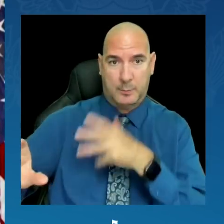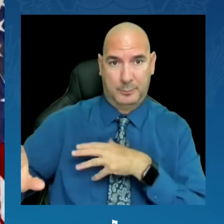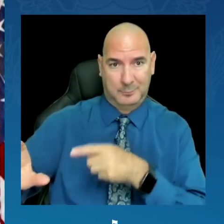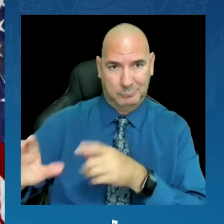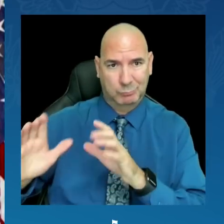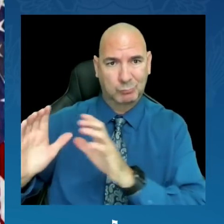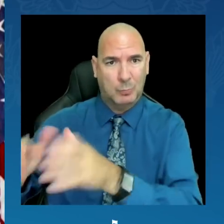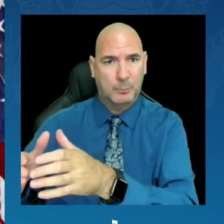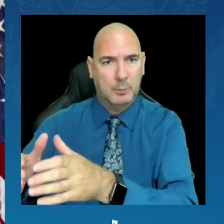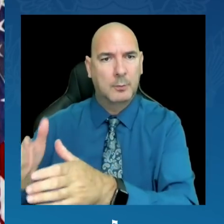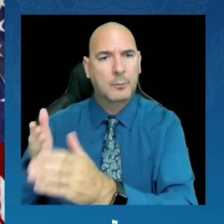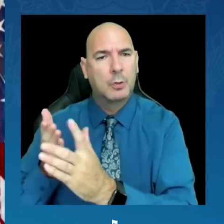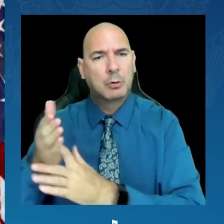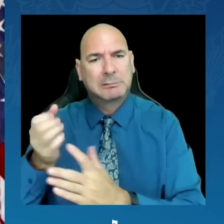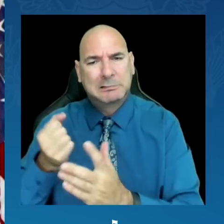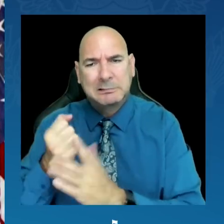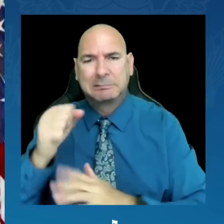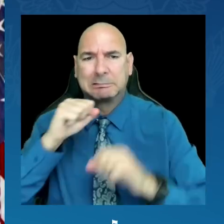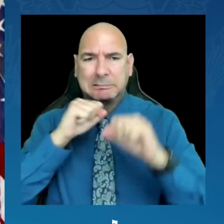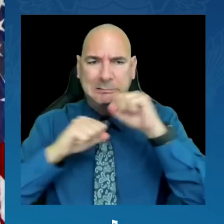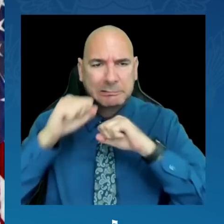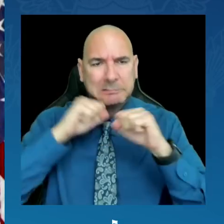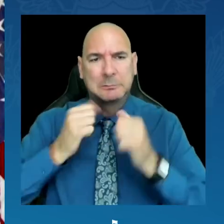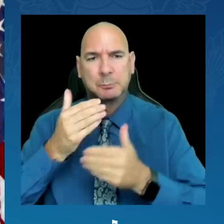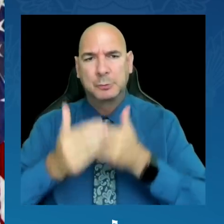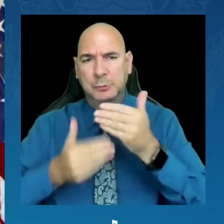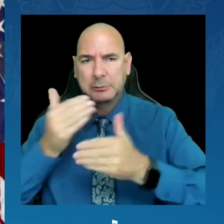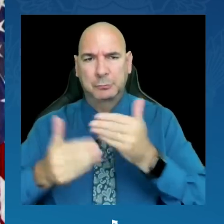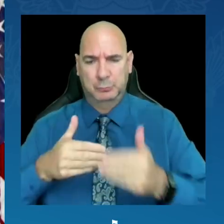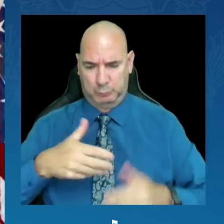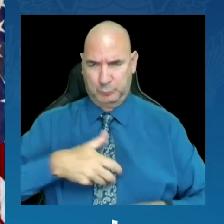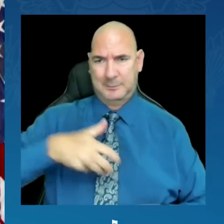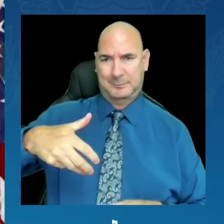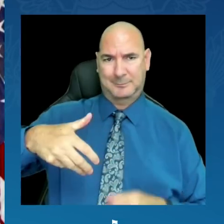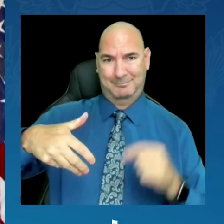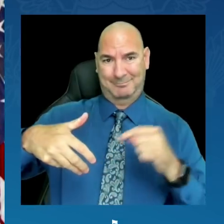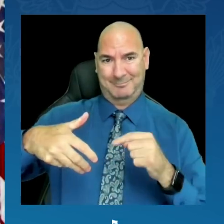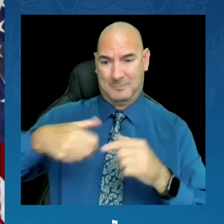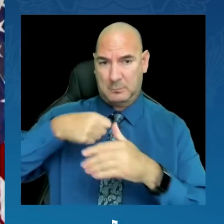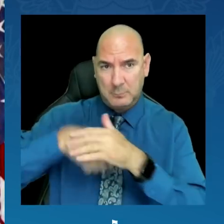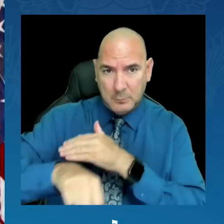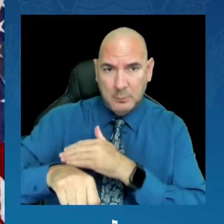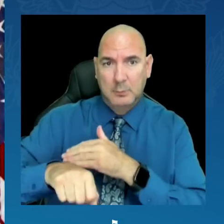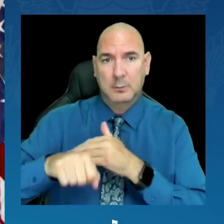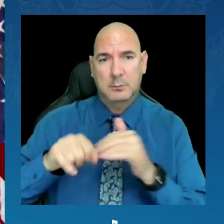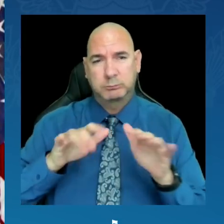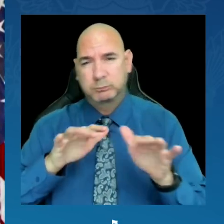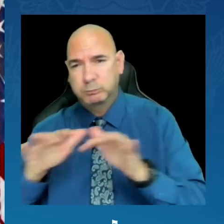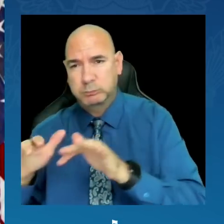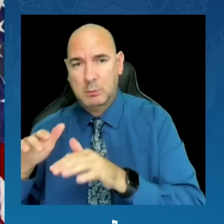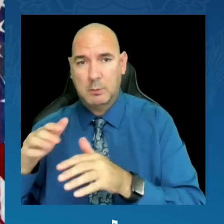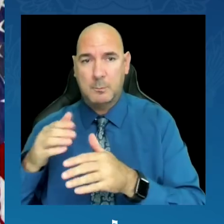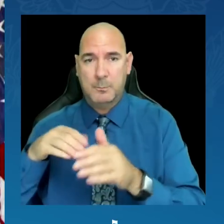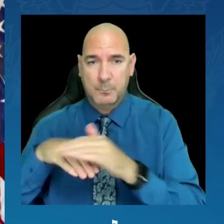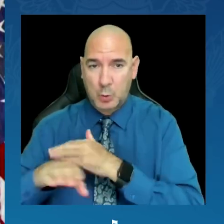and postpartum care in Illinois. Empowering women is a closely held value,